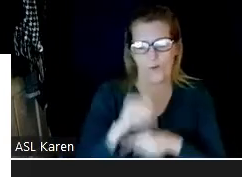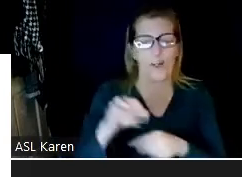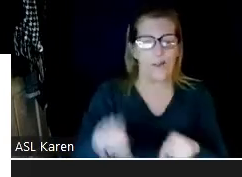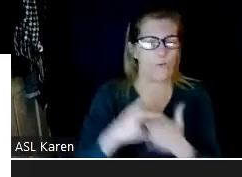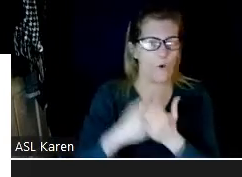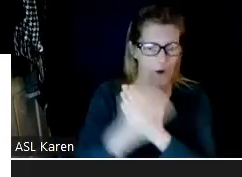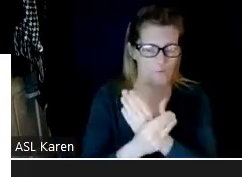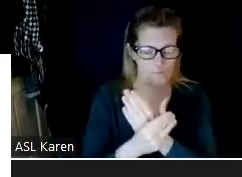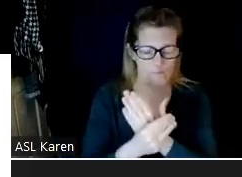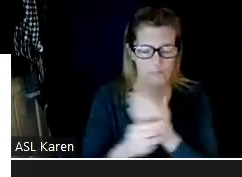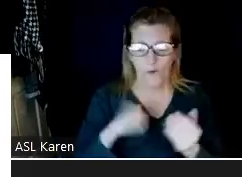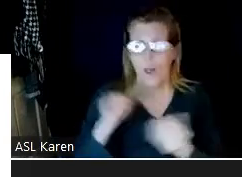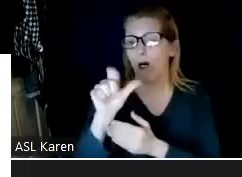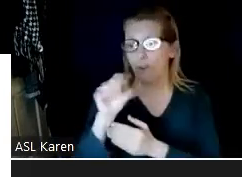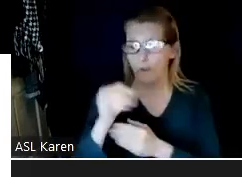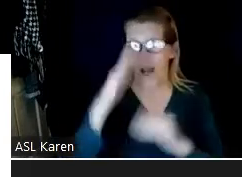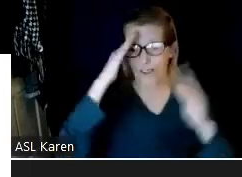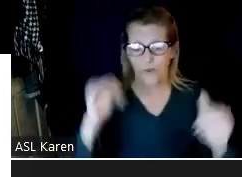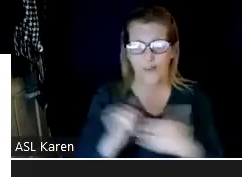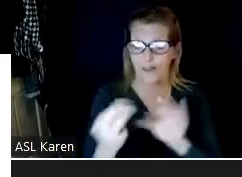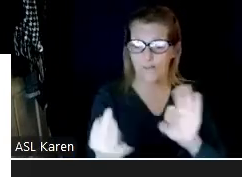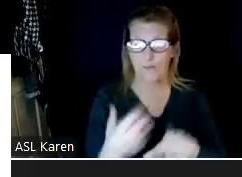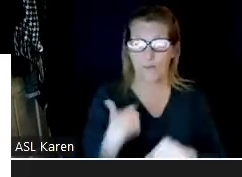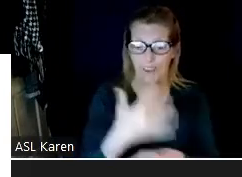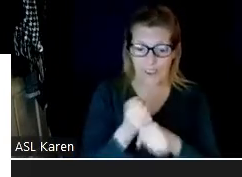15:09:14 But we expect that some of the feedback we receive will be things that we definitely